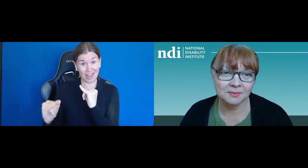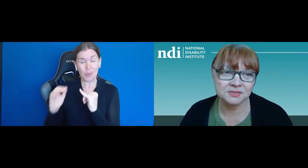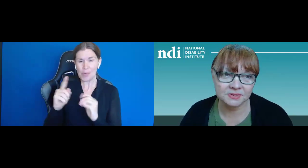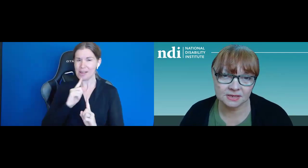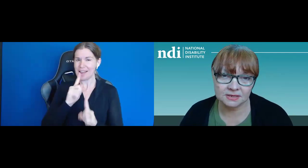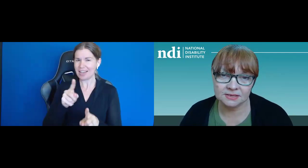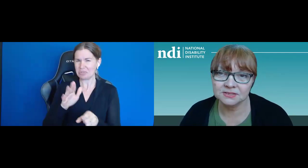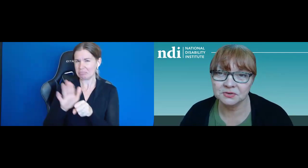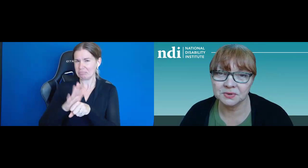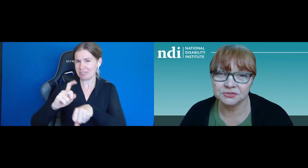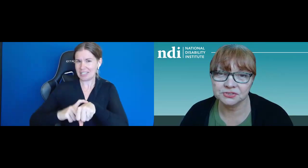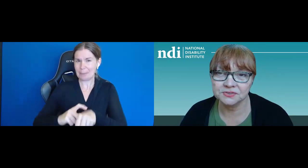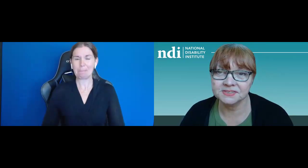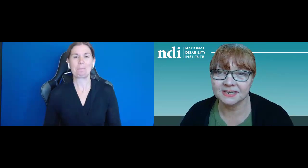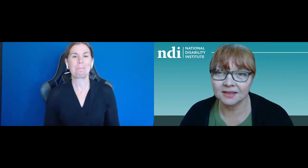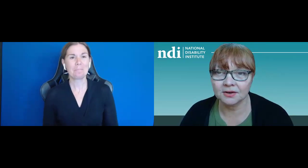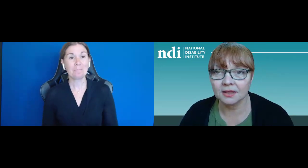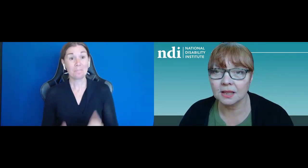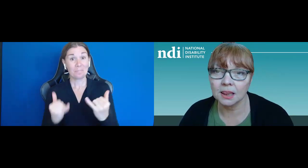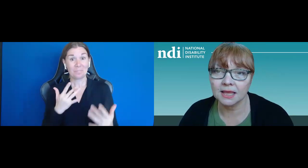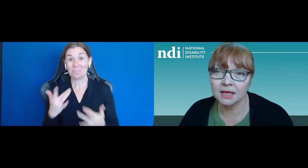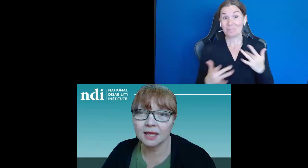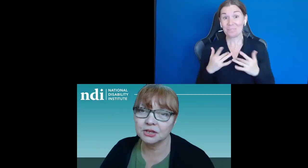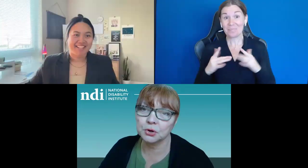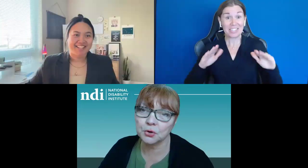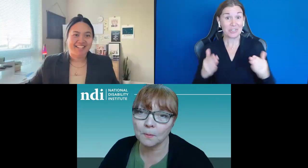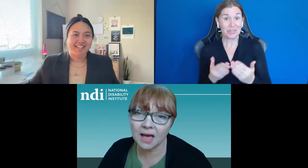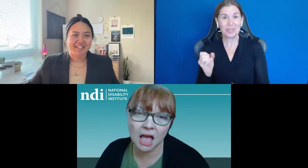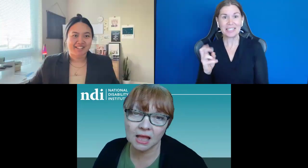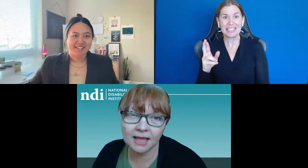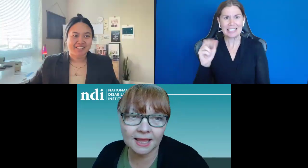I am so excited to introduce Ciara Ladroma.